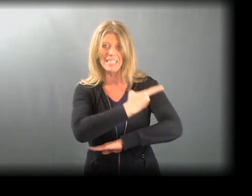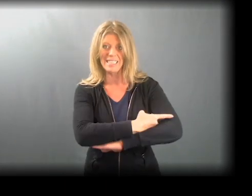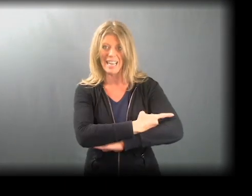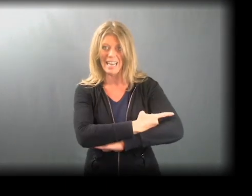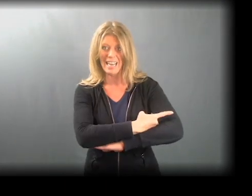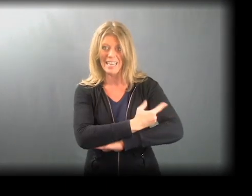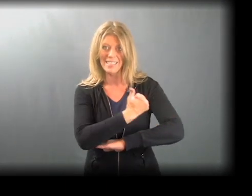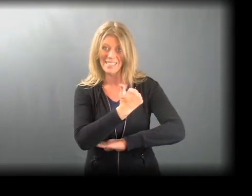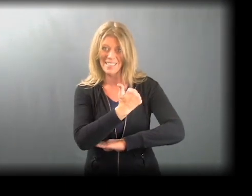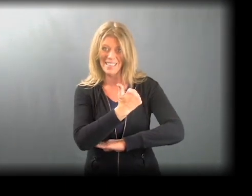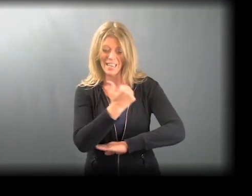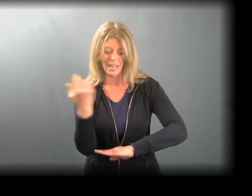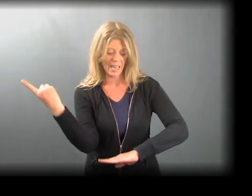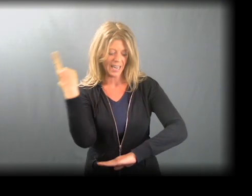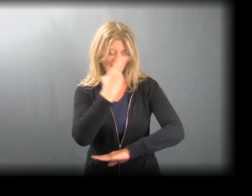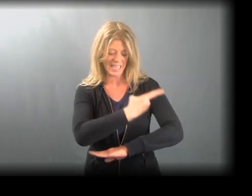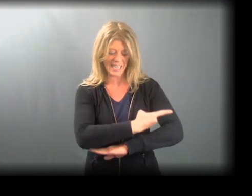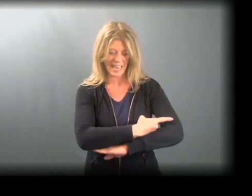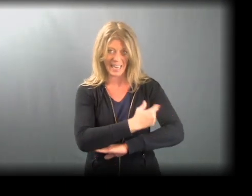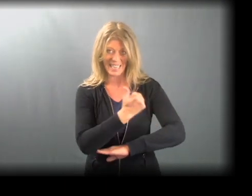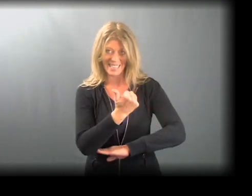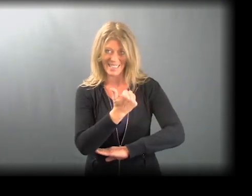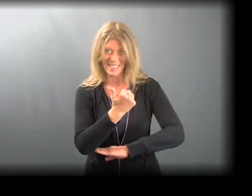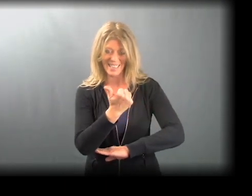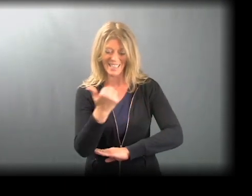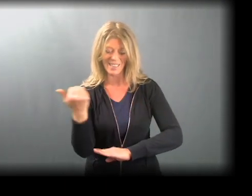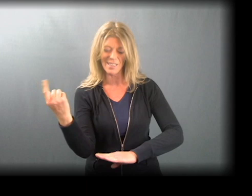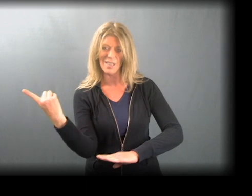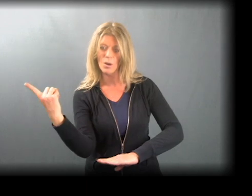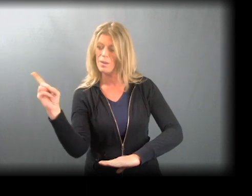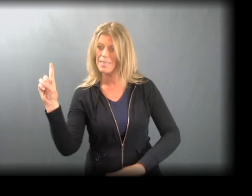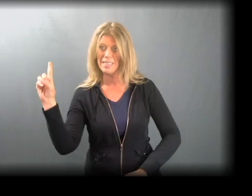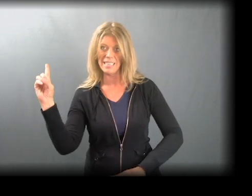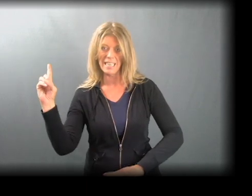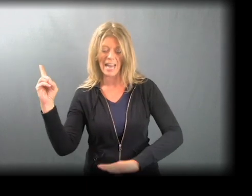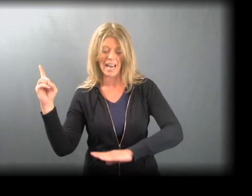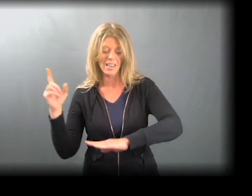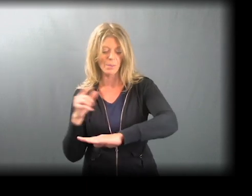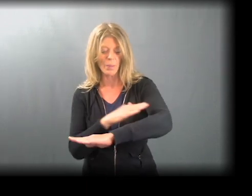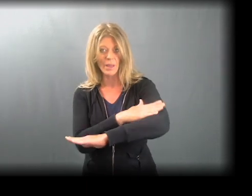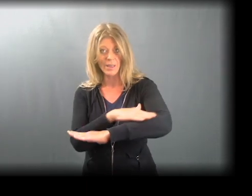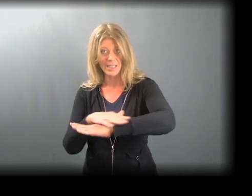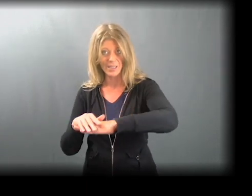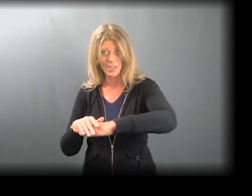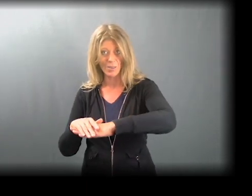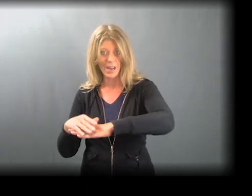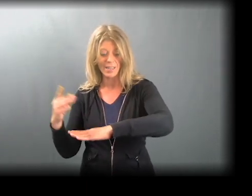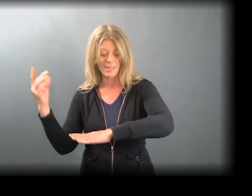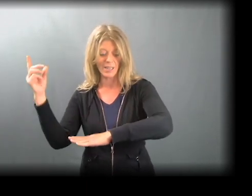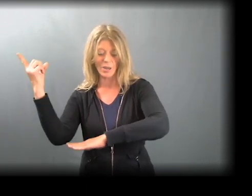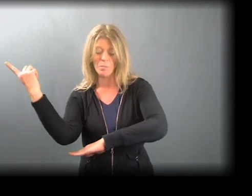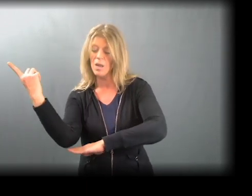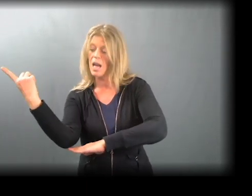DAYS So, it's a D hand. Here's your horizon arm.